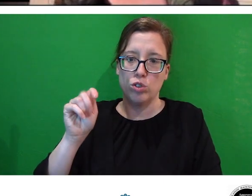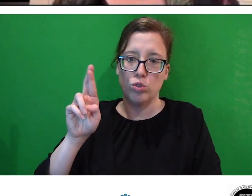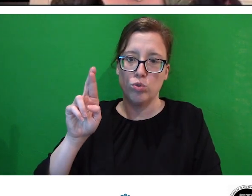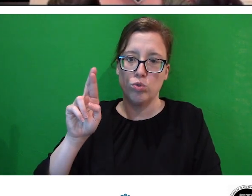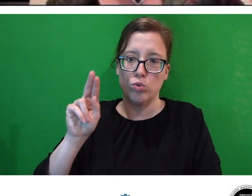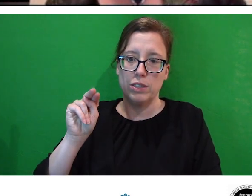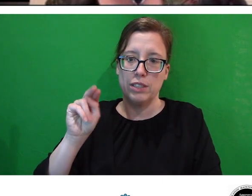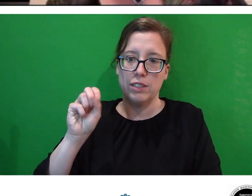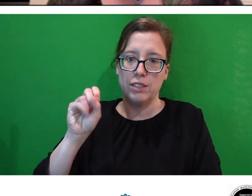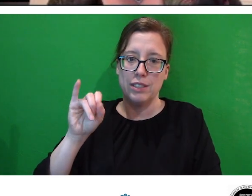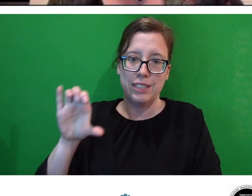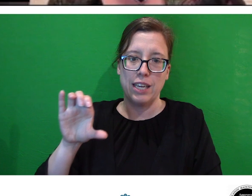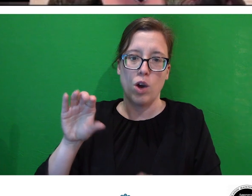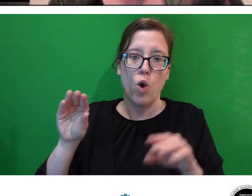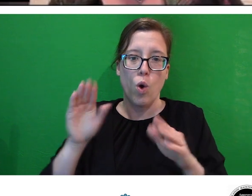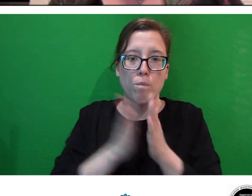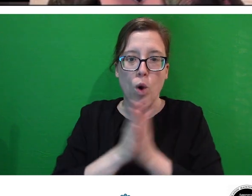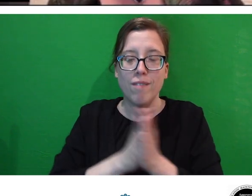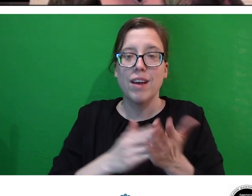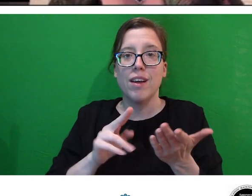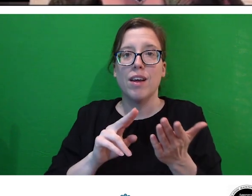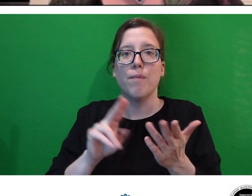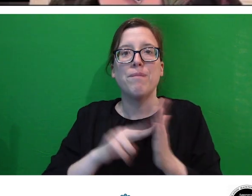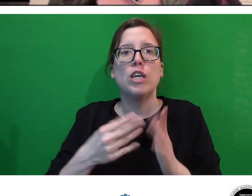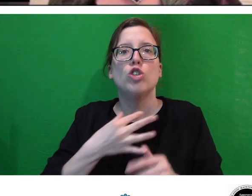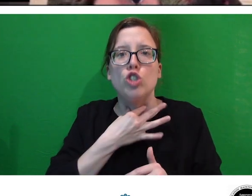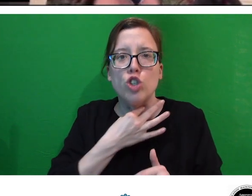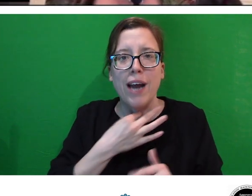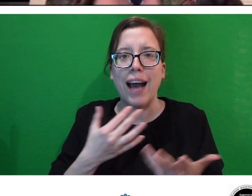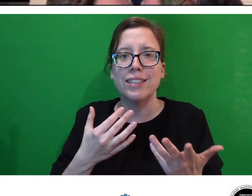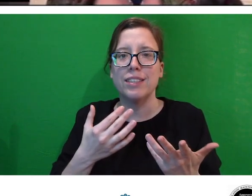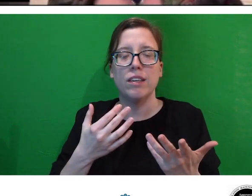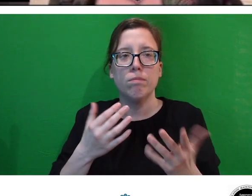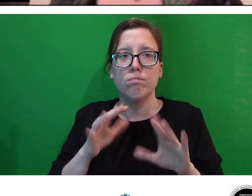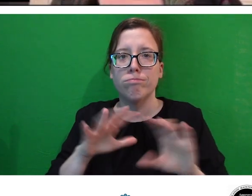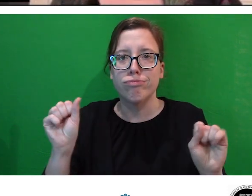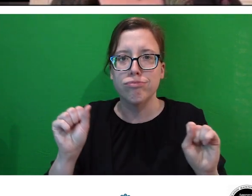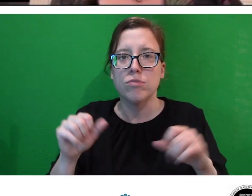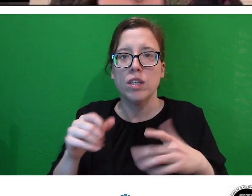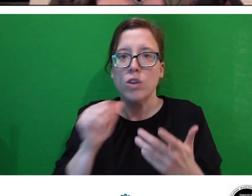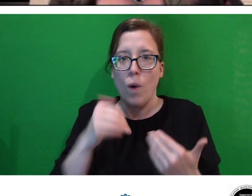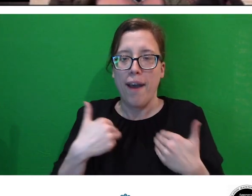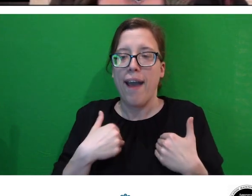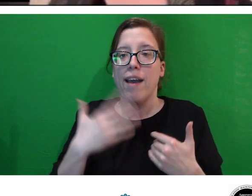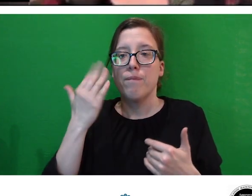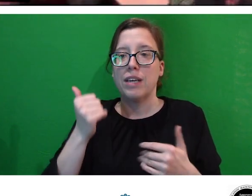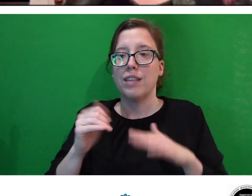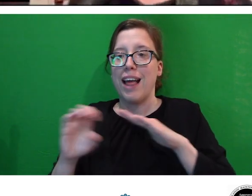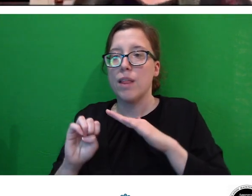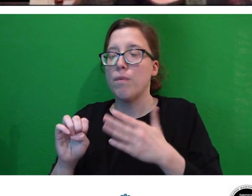They're deprived of curiosity. Why? Easy, right? They can't see